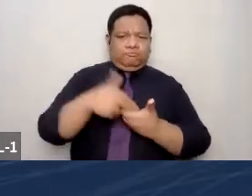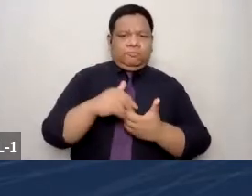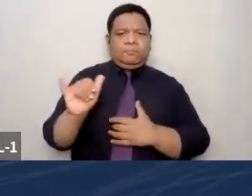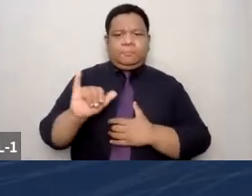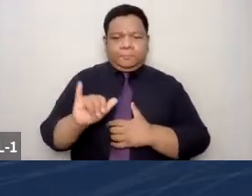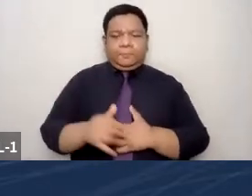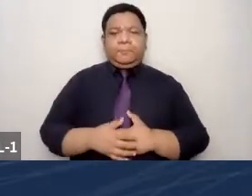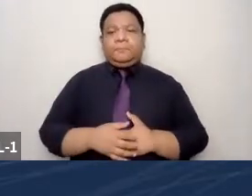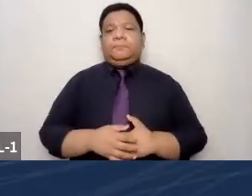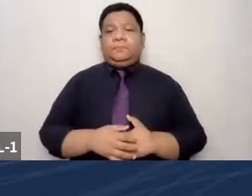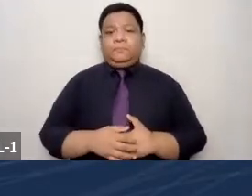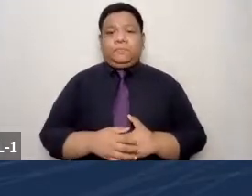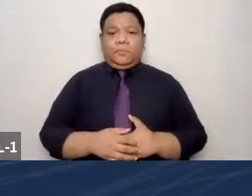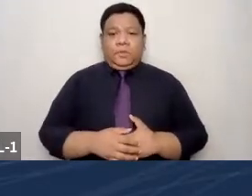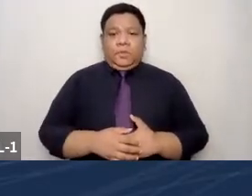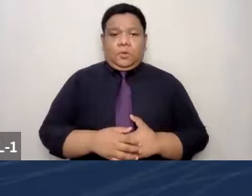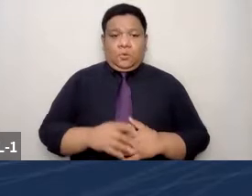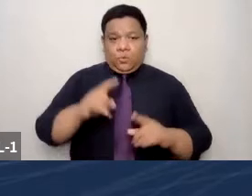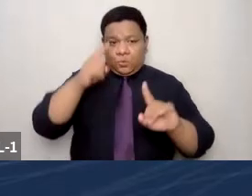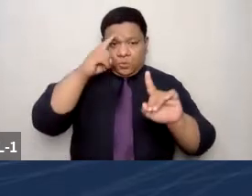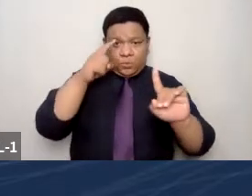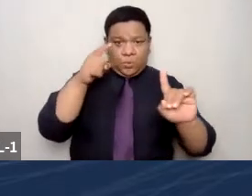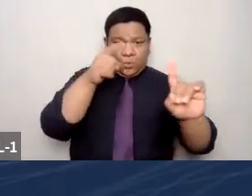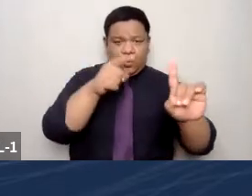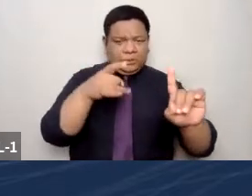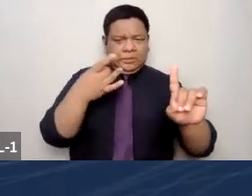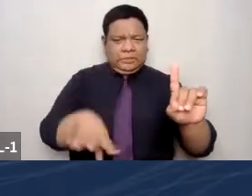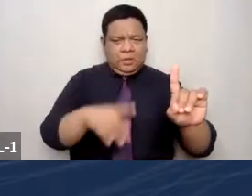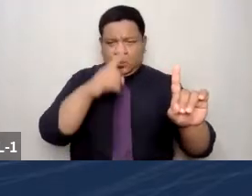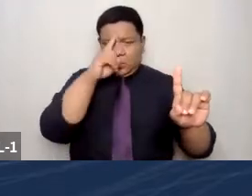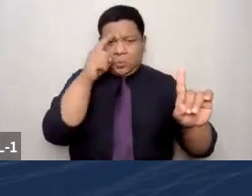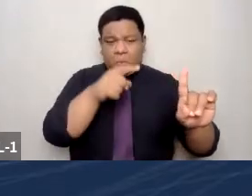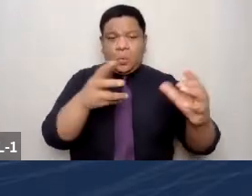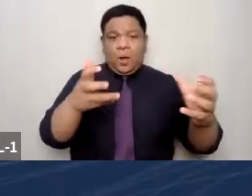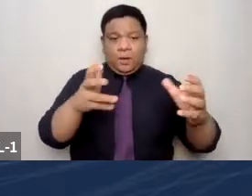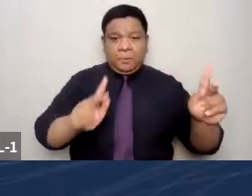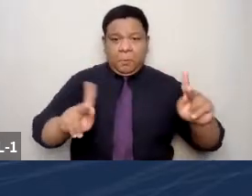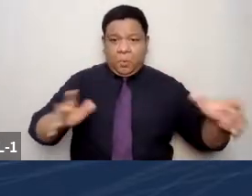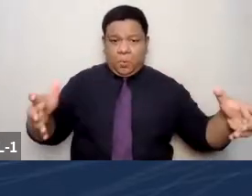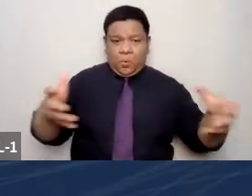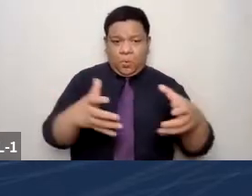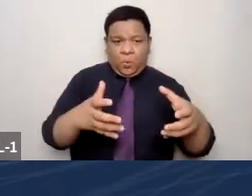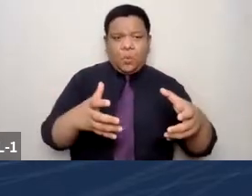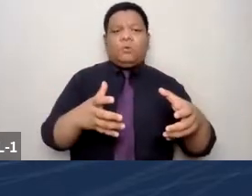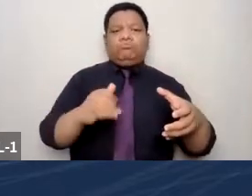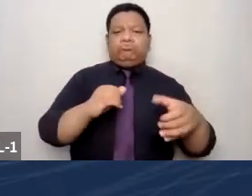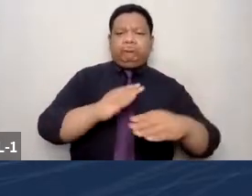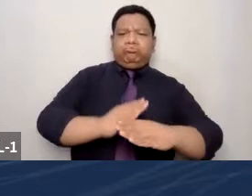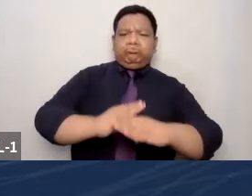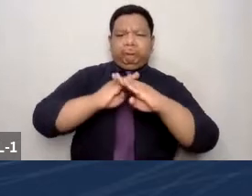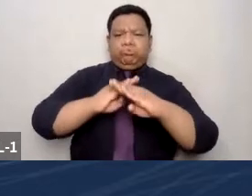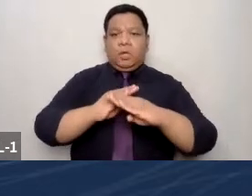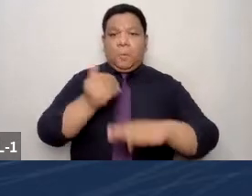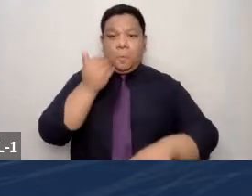Our goal is, we only have one goal, and that is to protect the public and reduce morbidity and mortality rates due to COVID-19 infection.